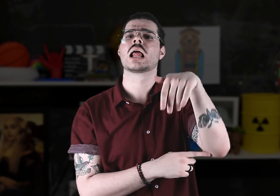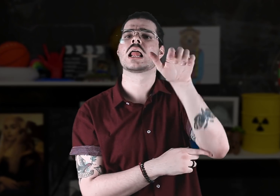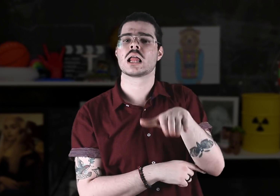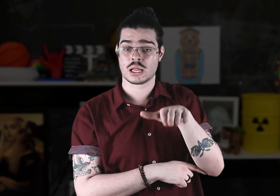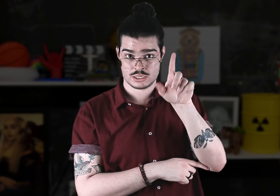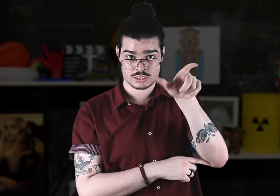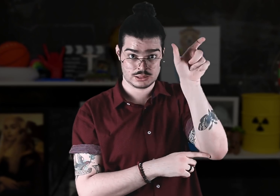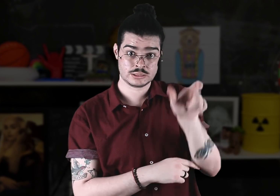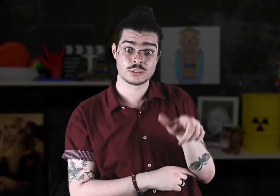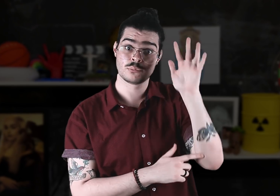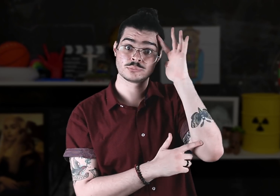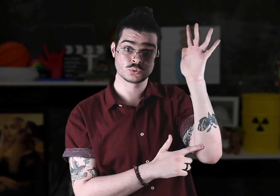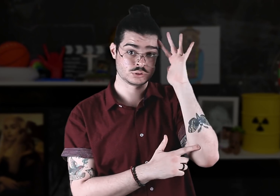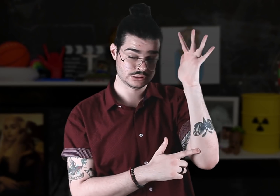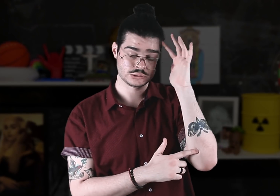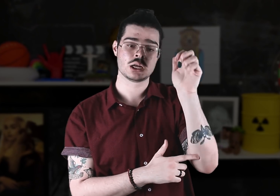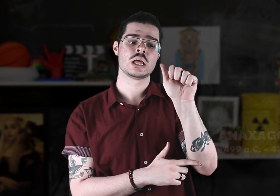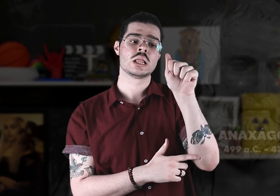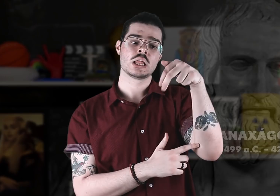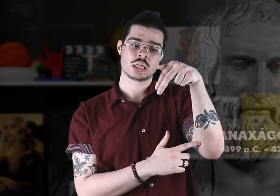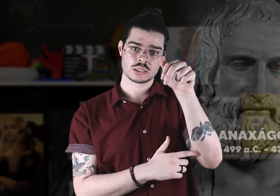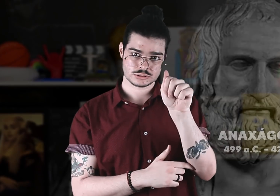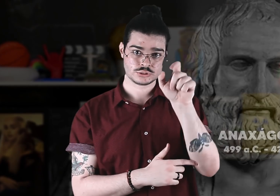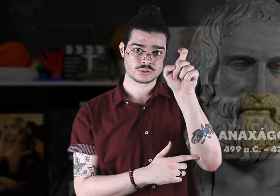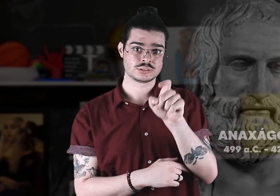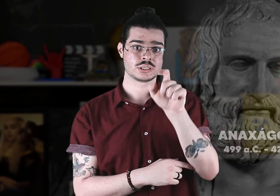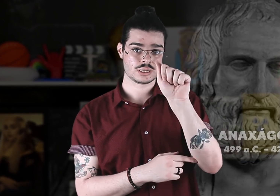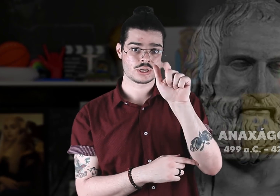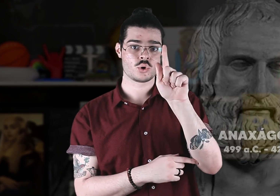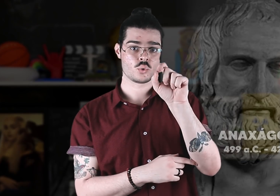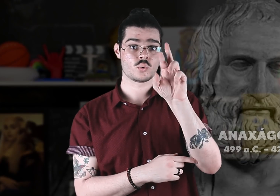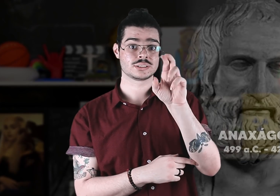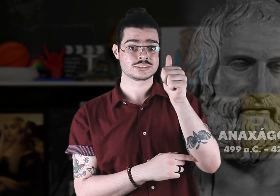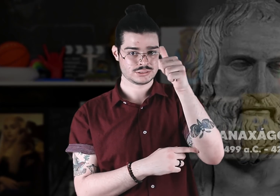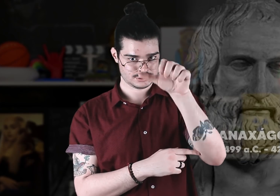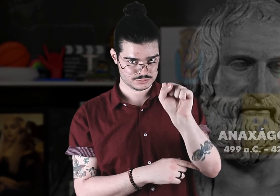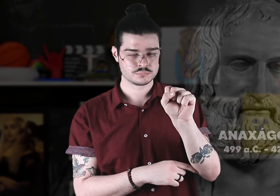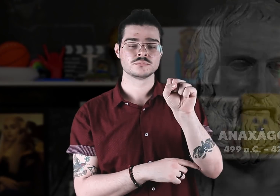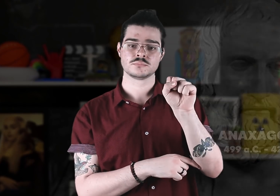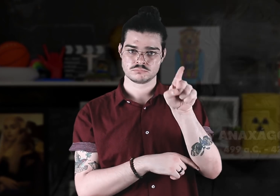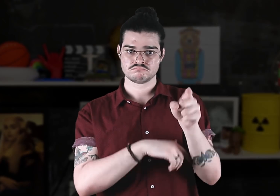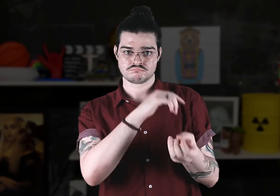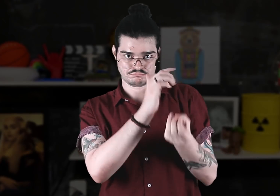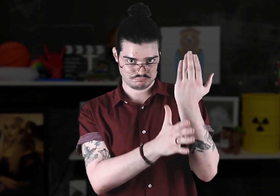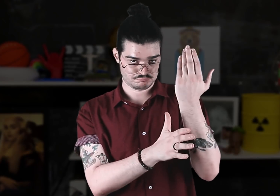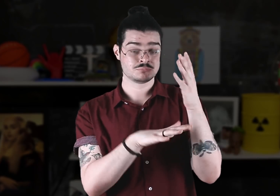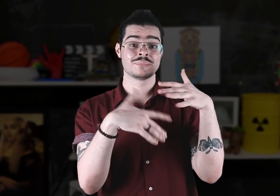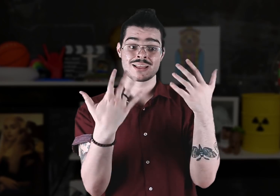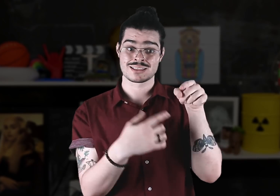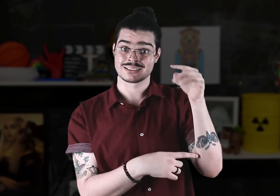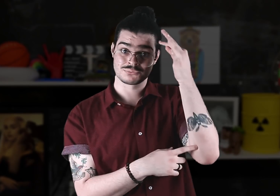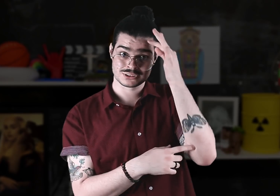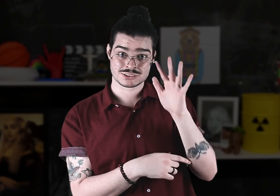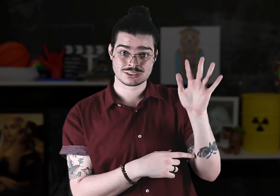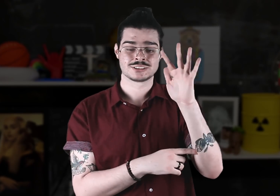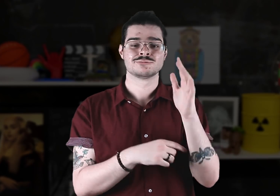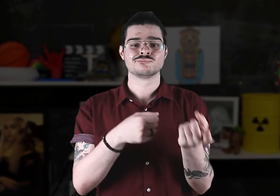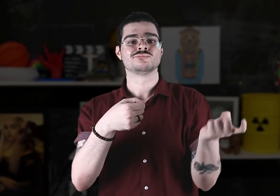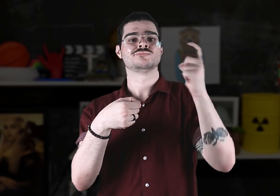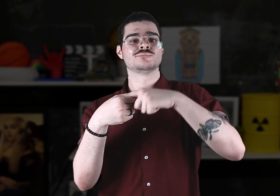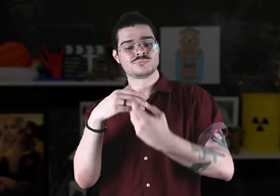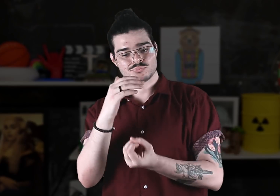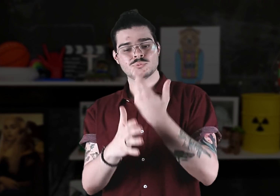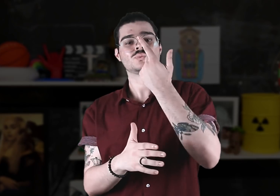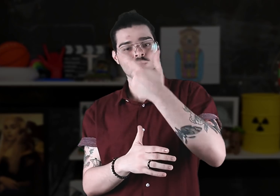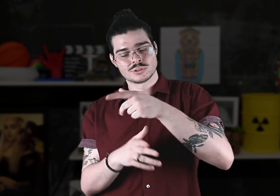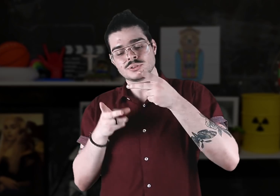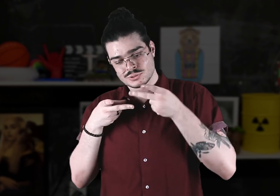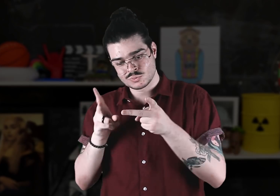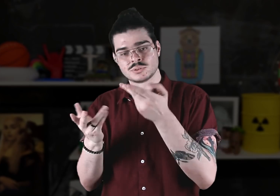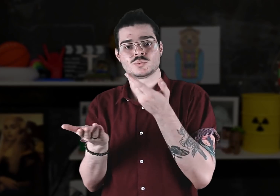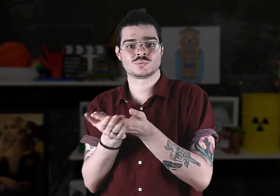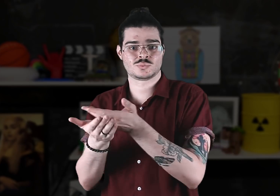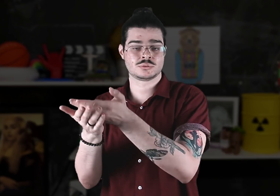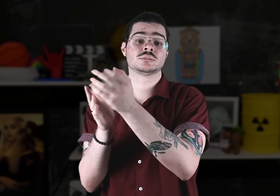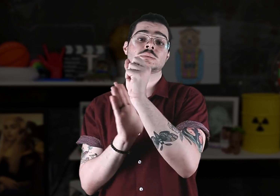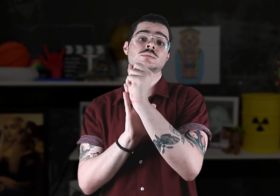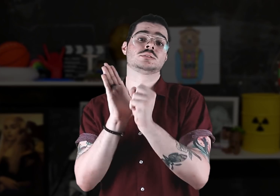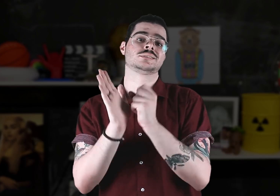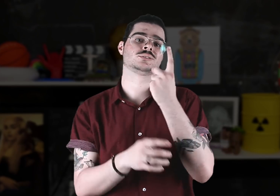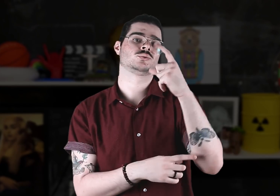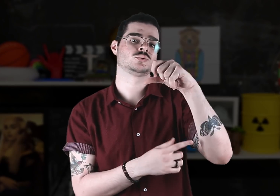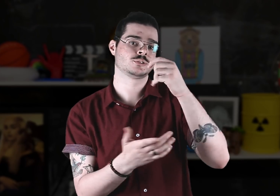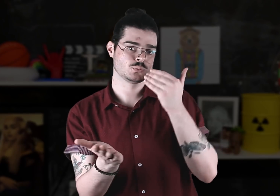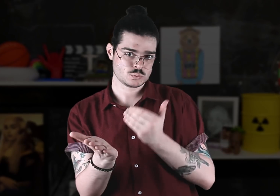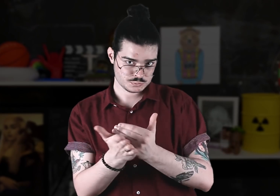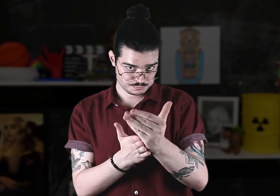by the philosopher Anaxágoras, this theory reappeared around the 19th century.